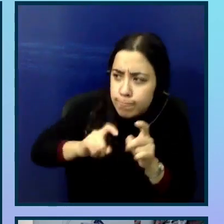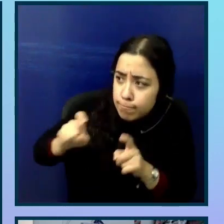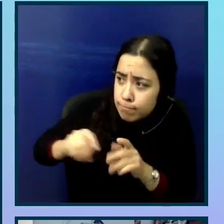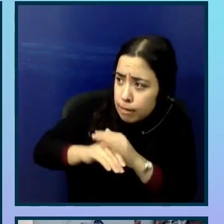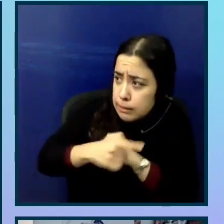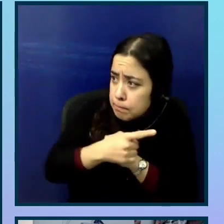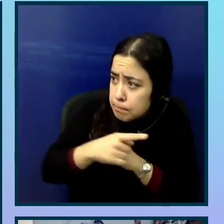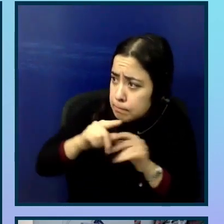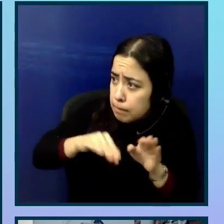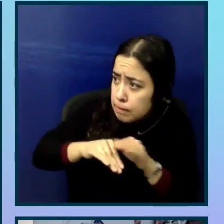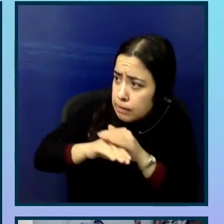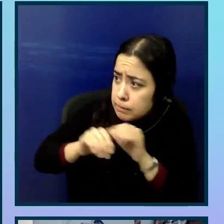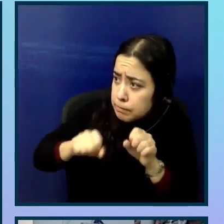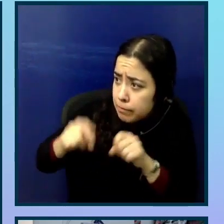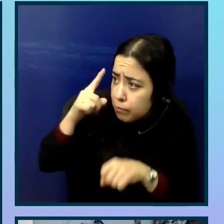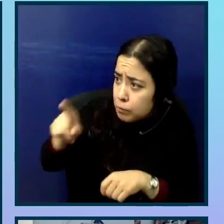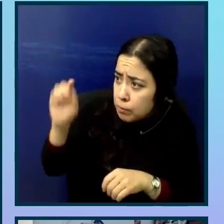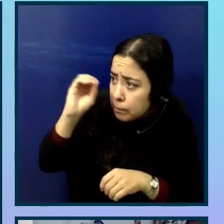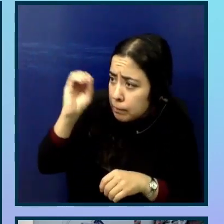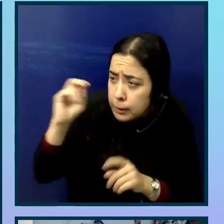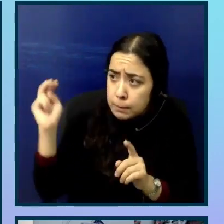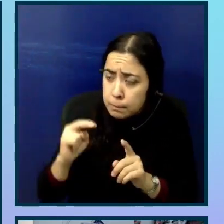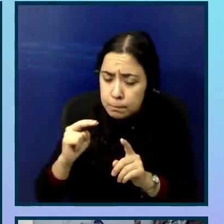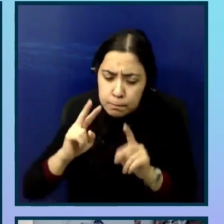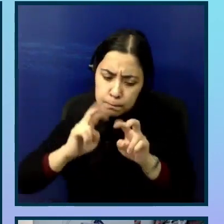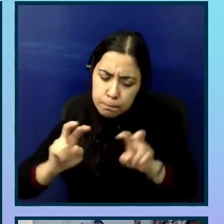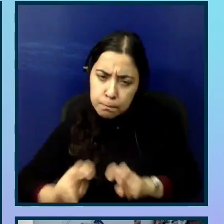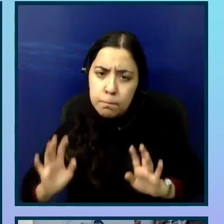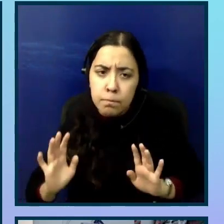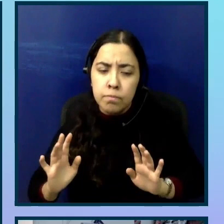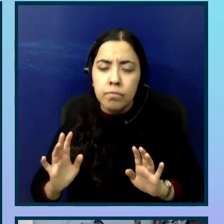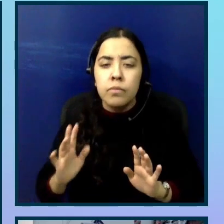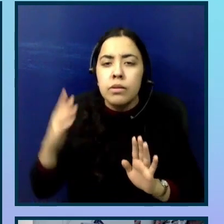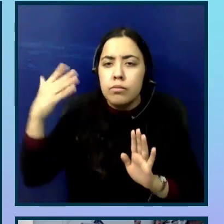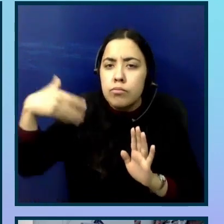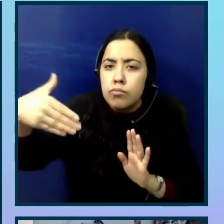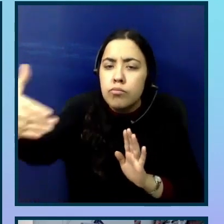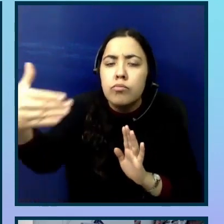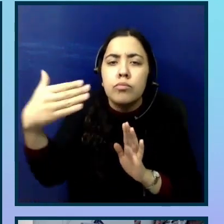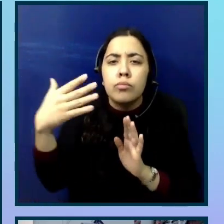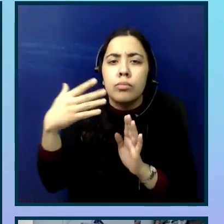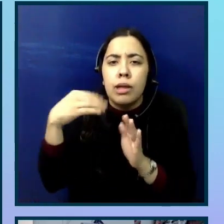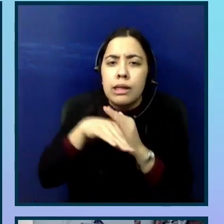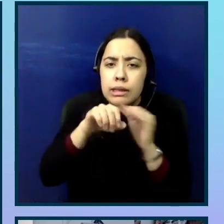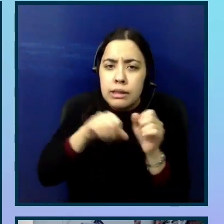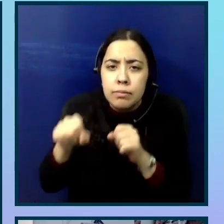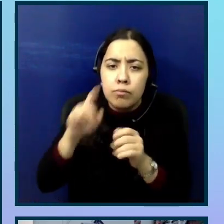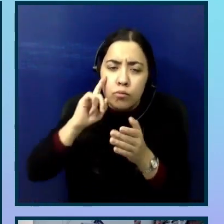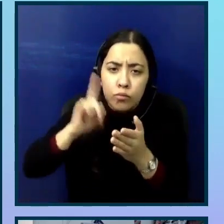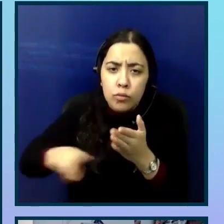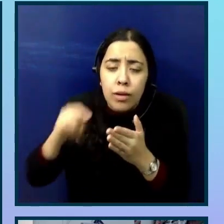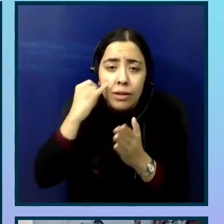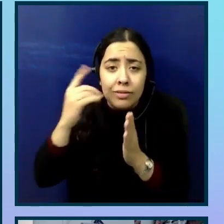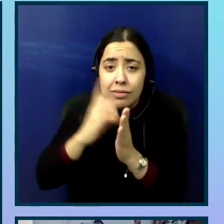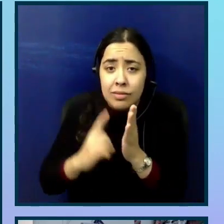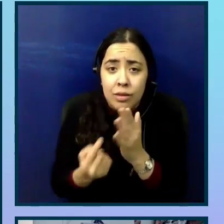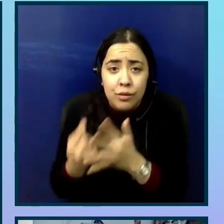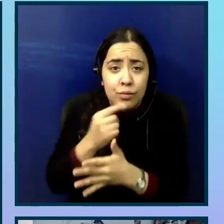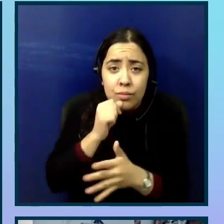set up regular design reviews to include accessibility checks. If design reviews aren't always possible, conduct accessibility spot checks